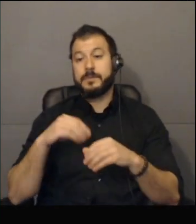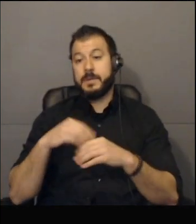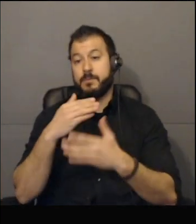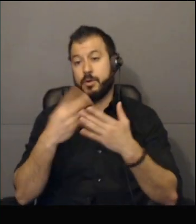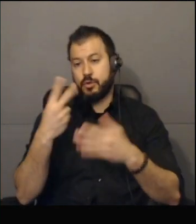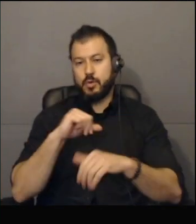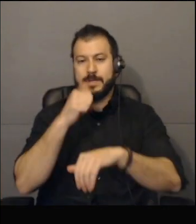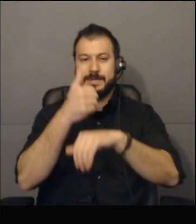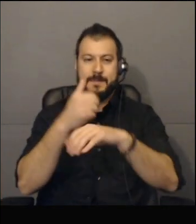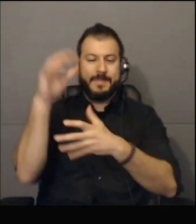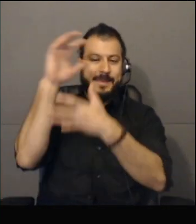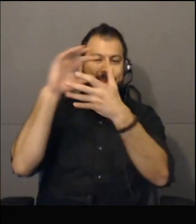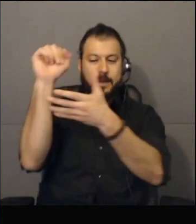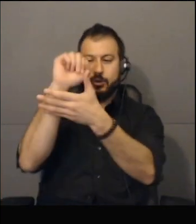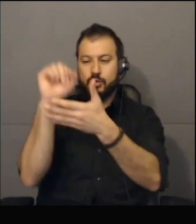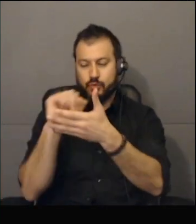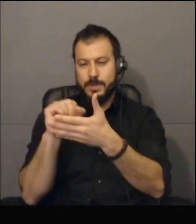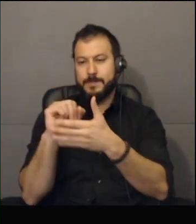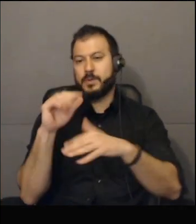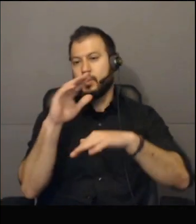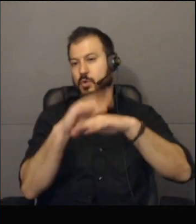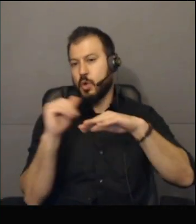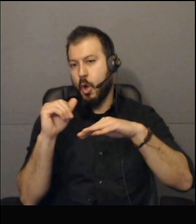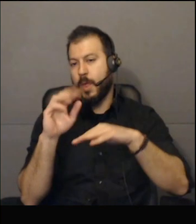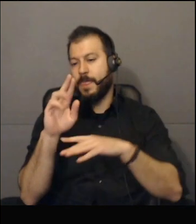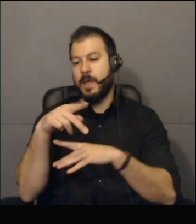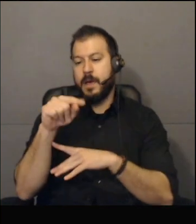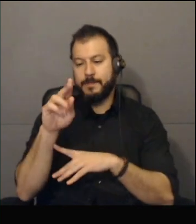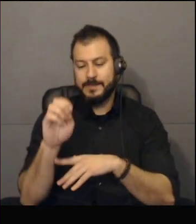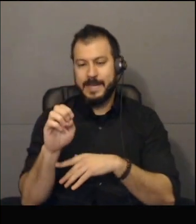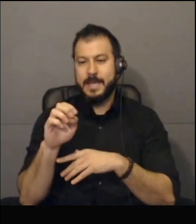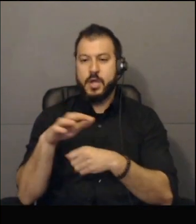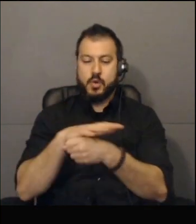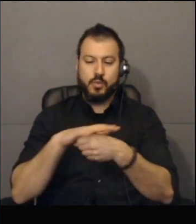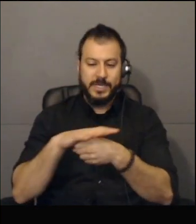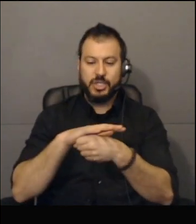call the update Build region API to adjust scaling levels